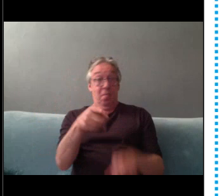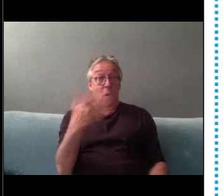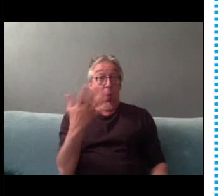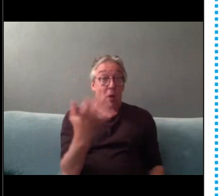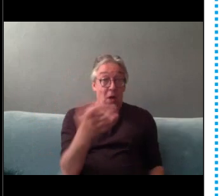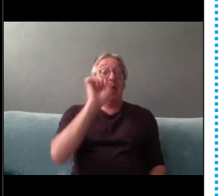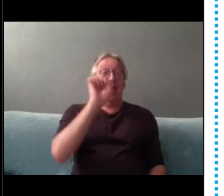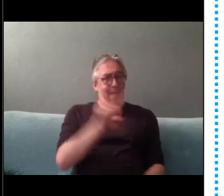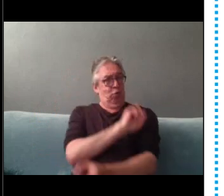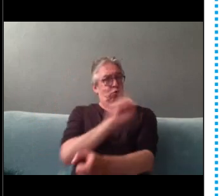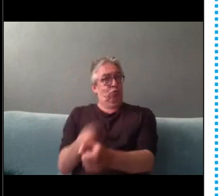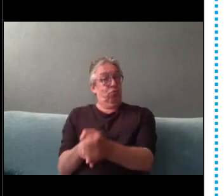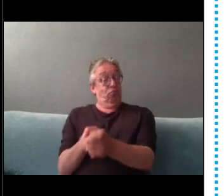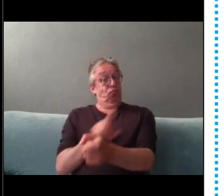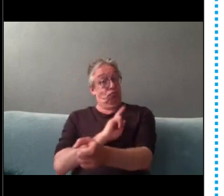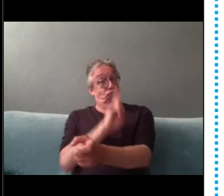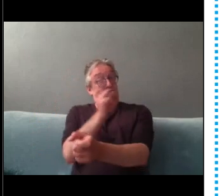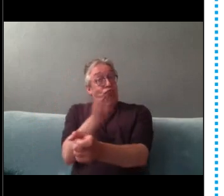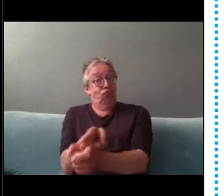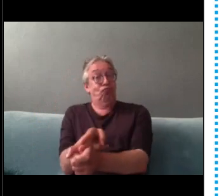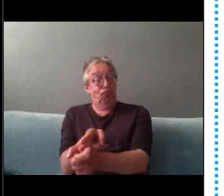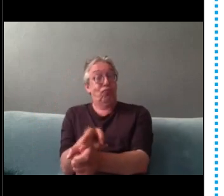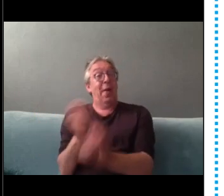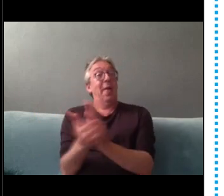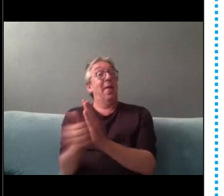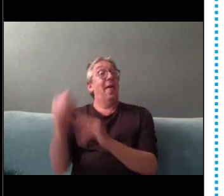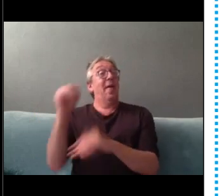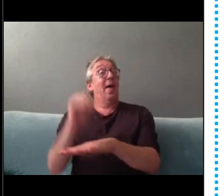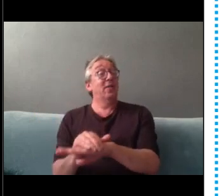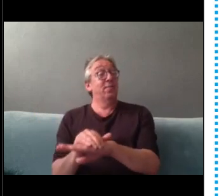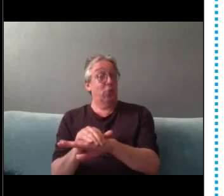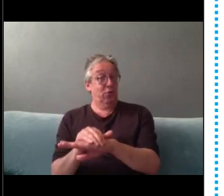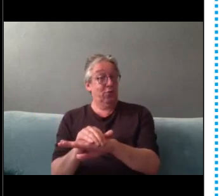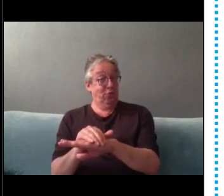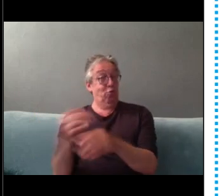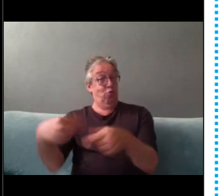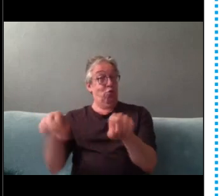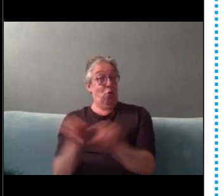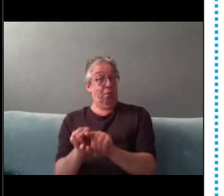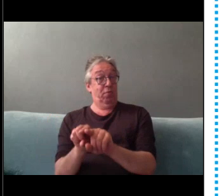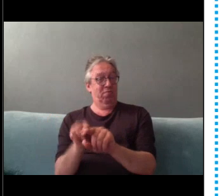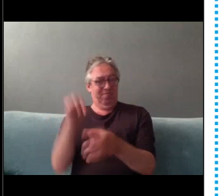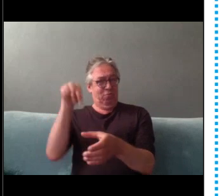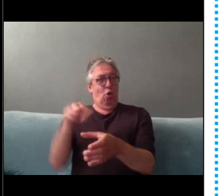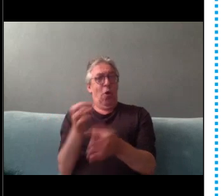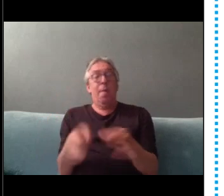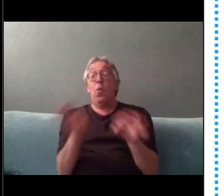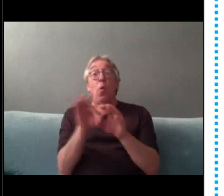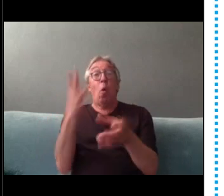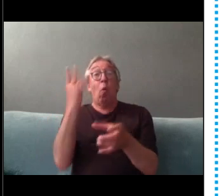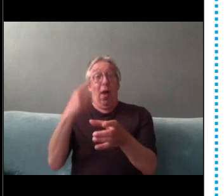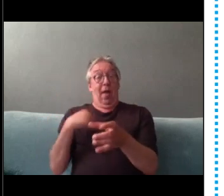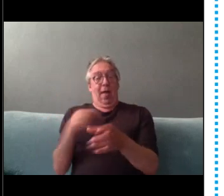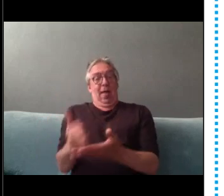And it's a two-way street let's say. We provide you with information, but we also really look forward to feedback from you,